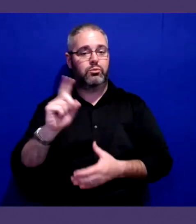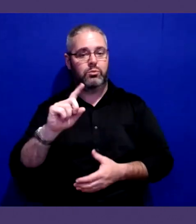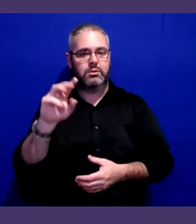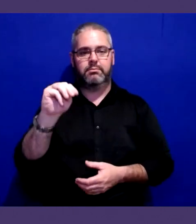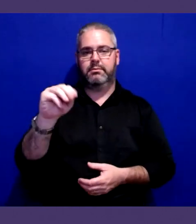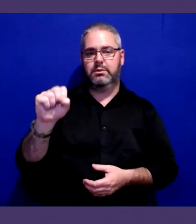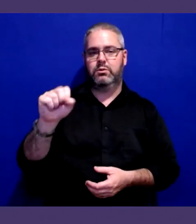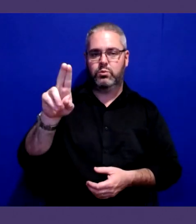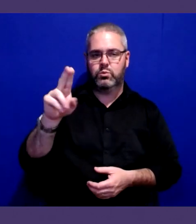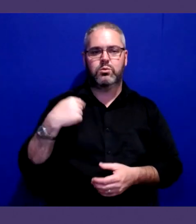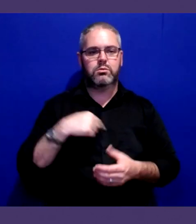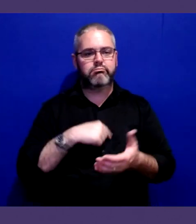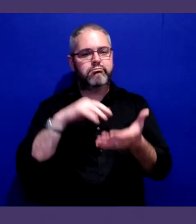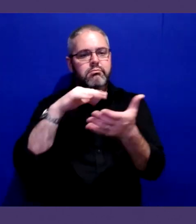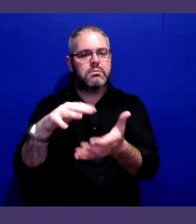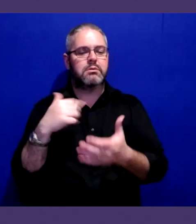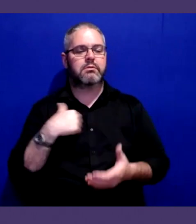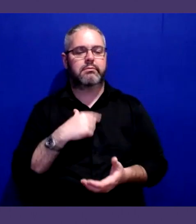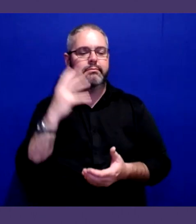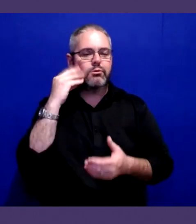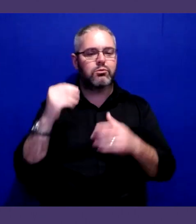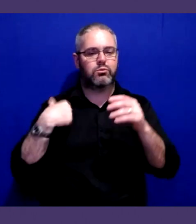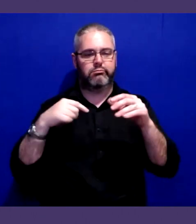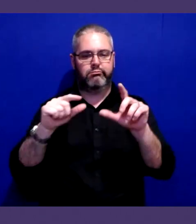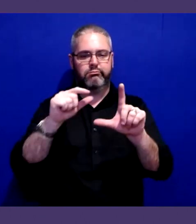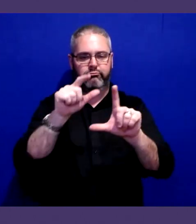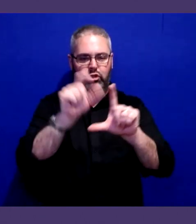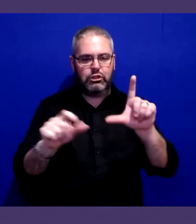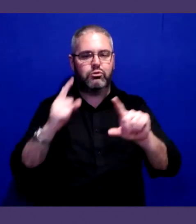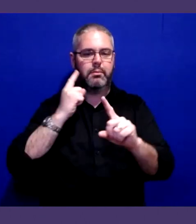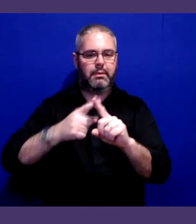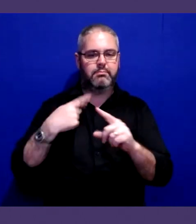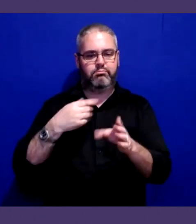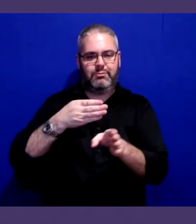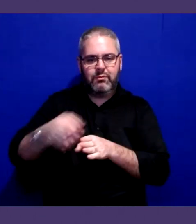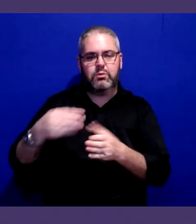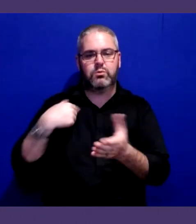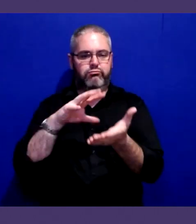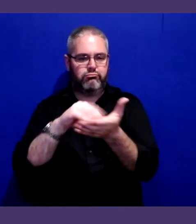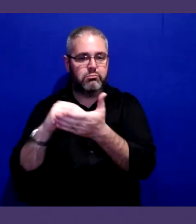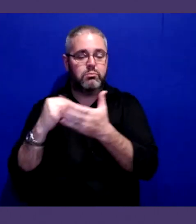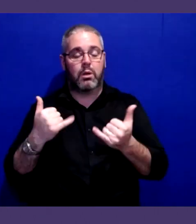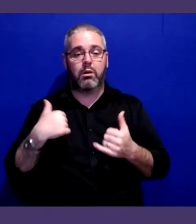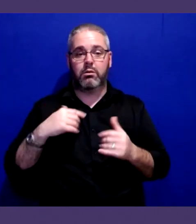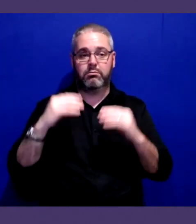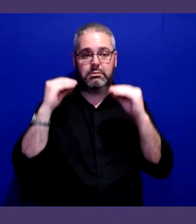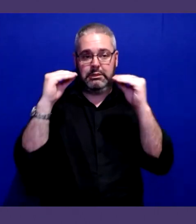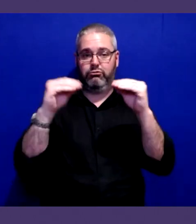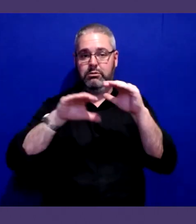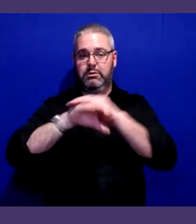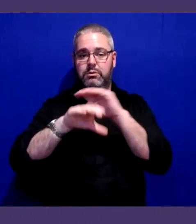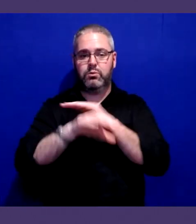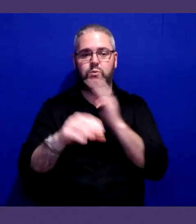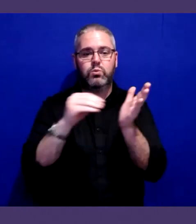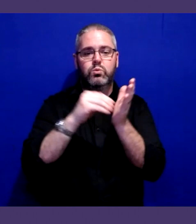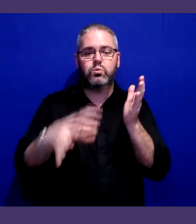experience architecture and professional writing. I currently am Teach Access student intern and I also serve as a lead for